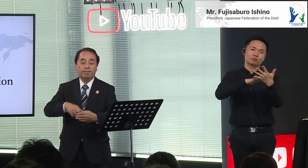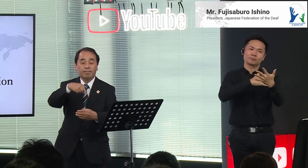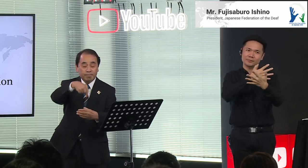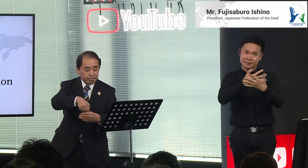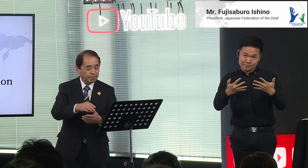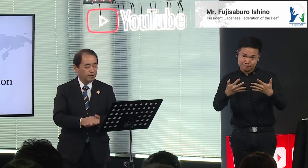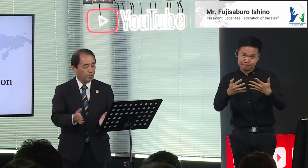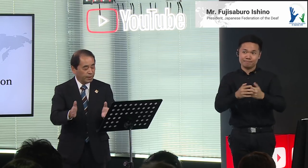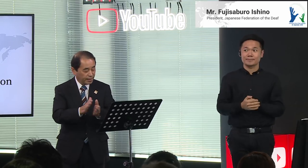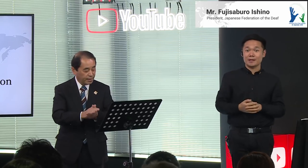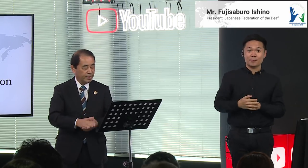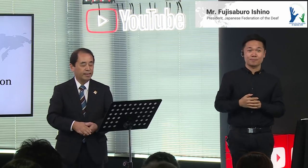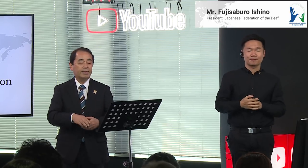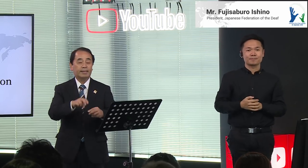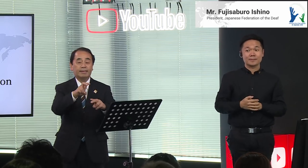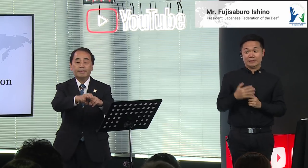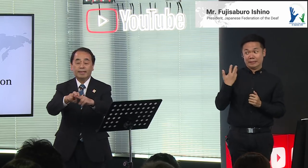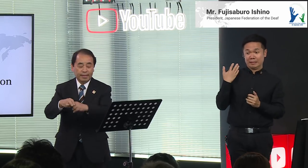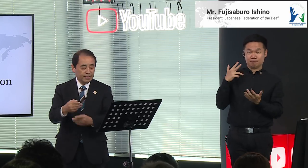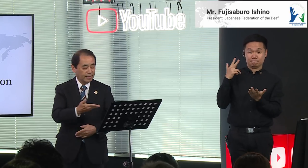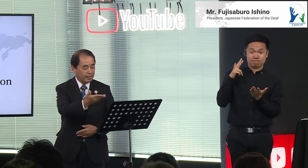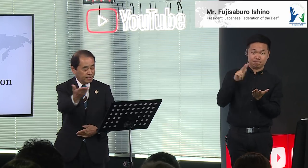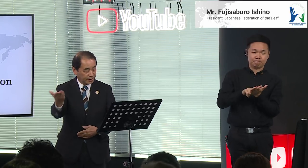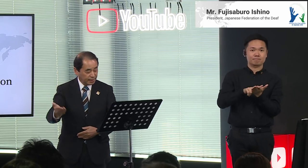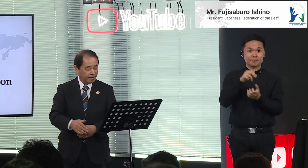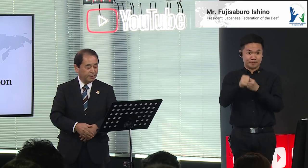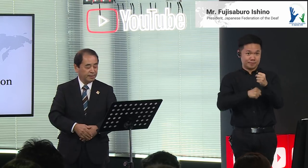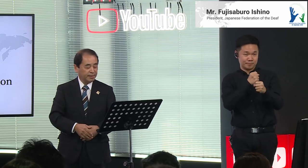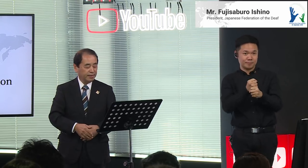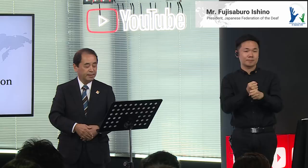Nations declared September 23rd the anniversary day of the establishment of the world federation of the deaf as